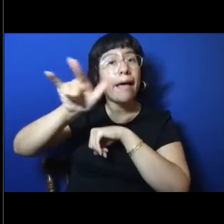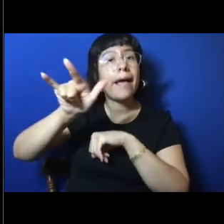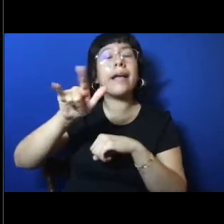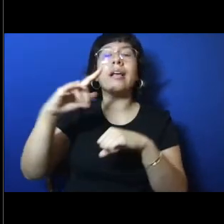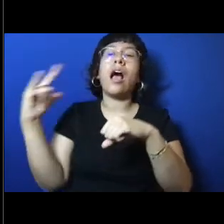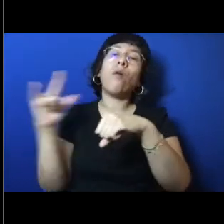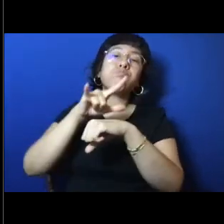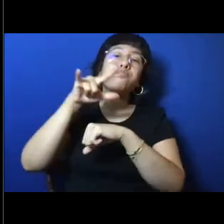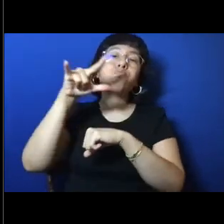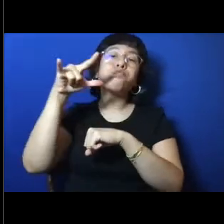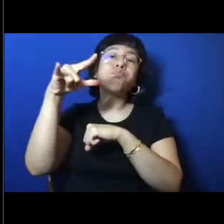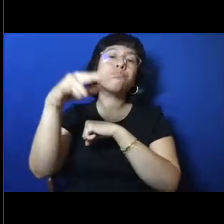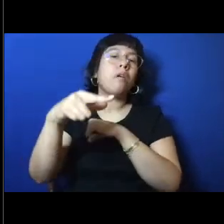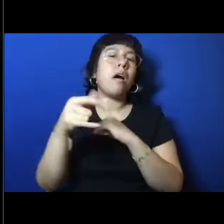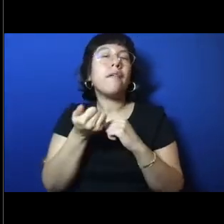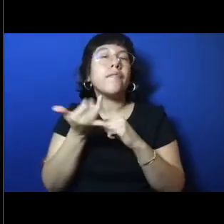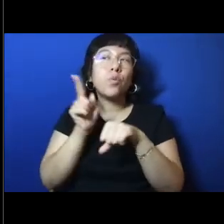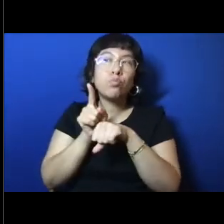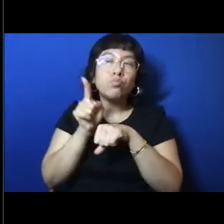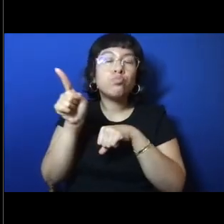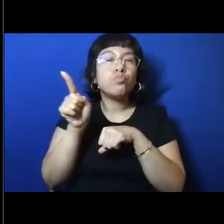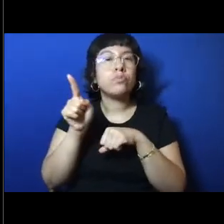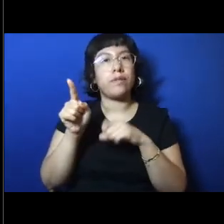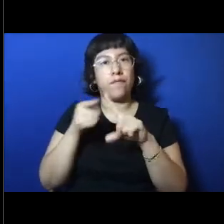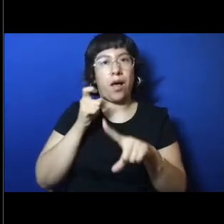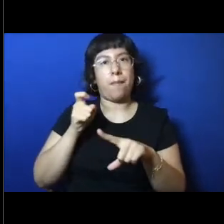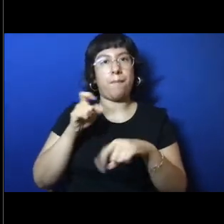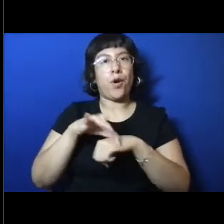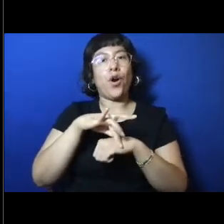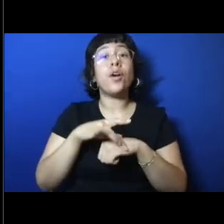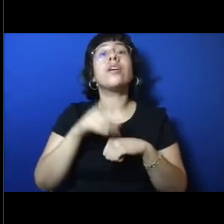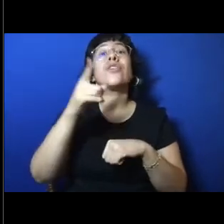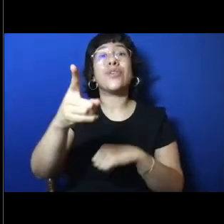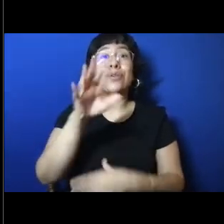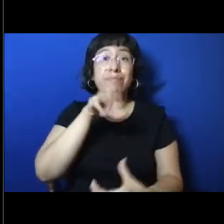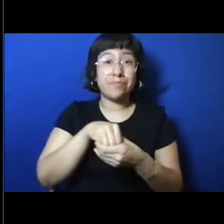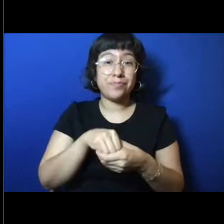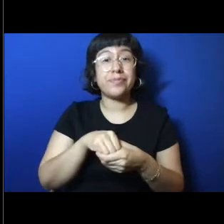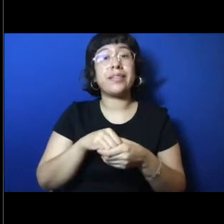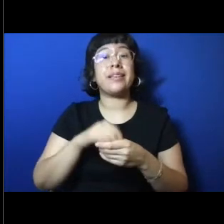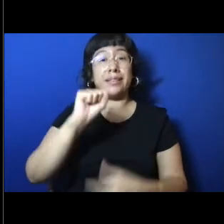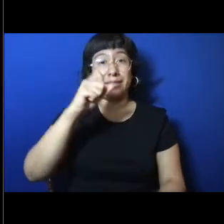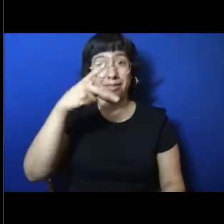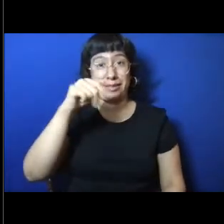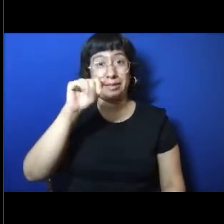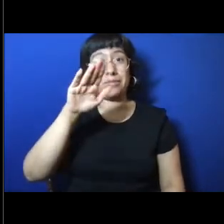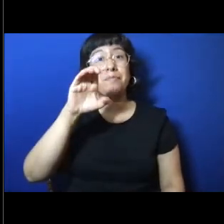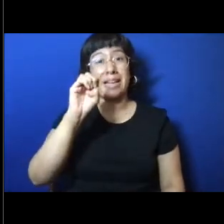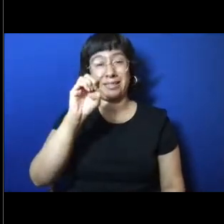If you're an astronaut in the ISS you're about 250 miles off the earth. If you're in one of our satellites